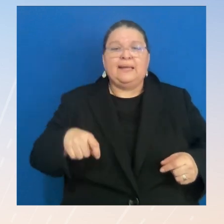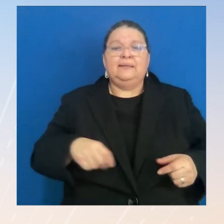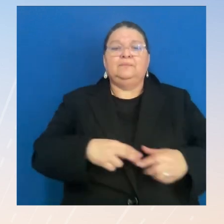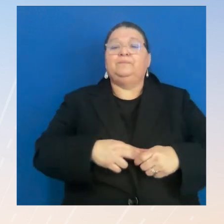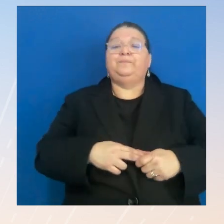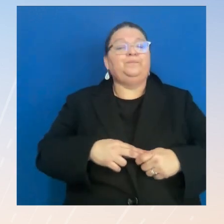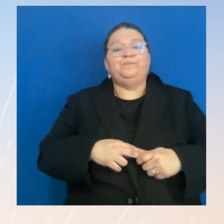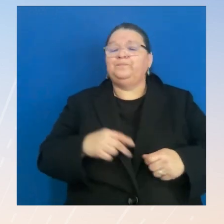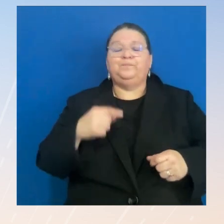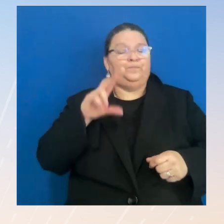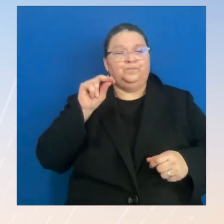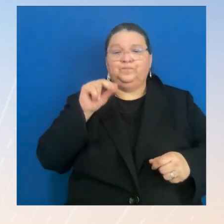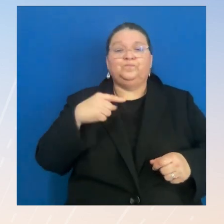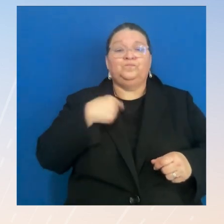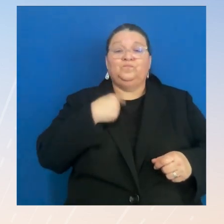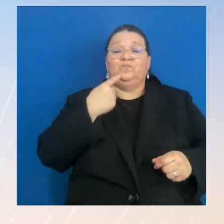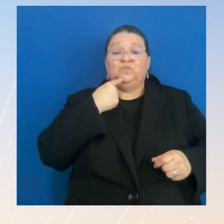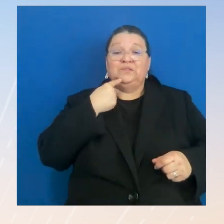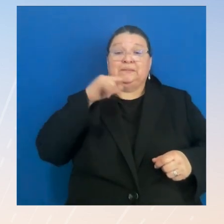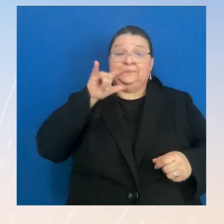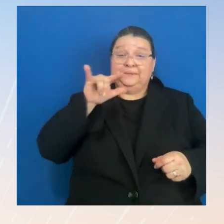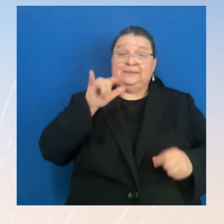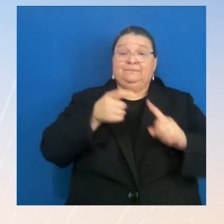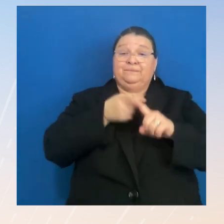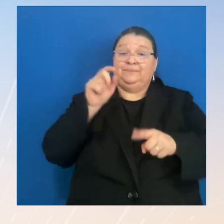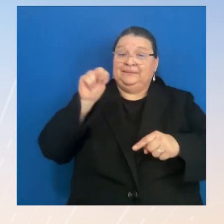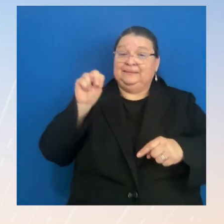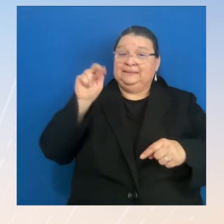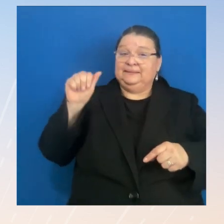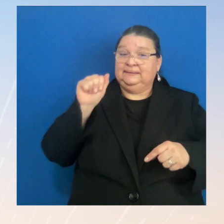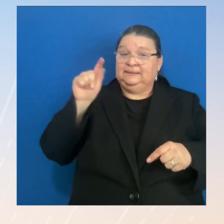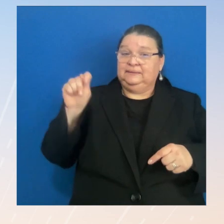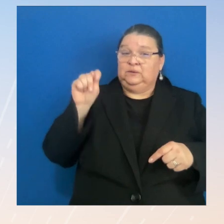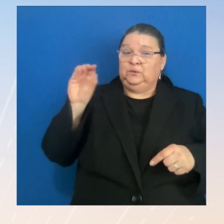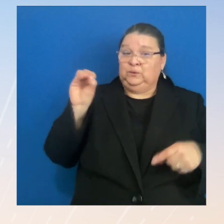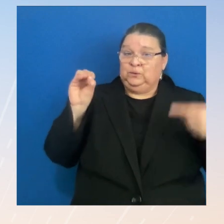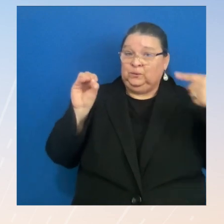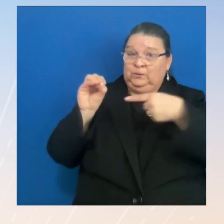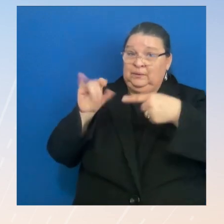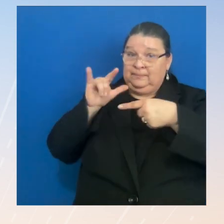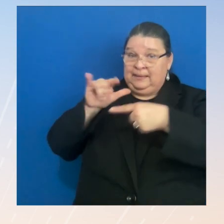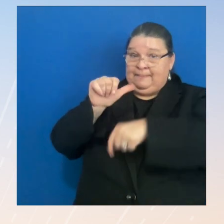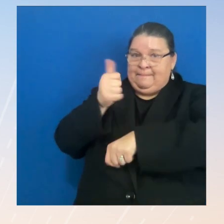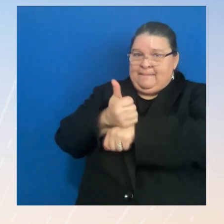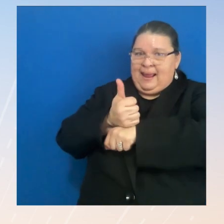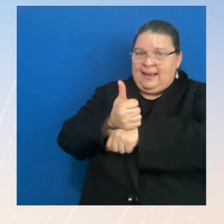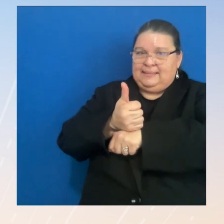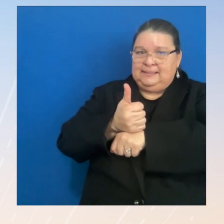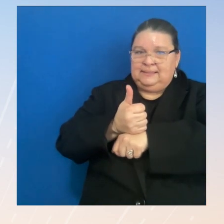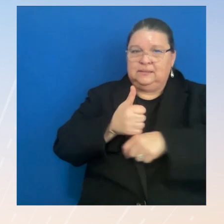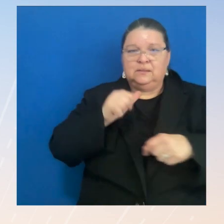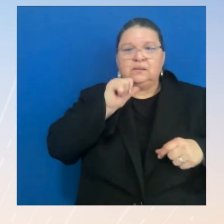that that would be a step that would be escalatory as they were making a risk assessment. The Press: So avoiding doing it from NATO bases? Okay.